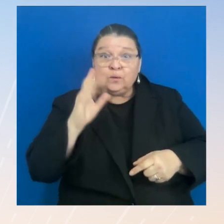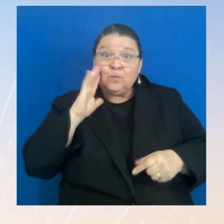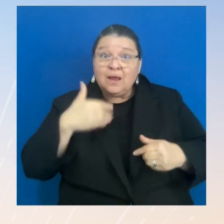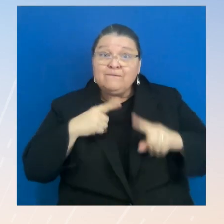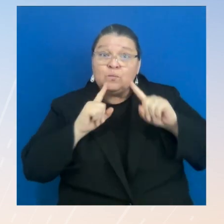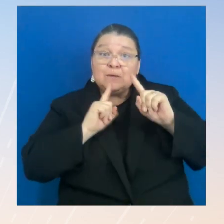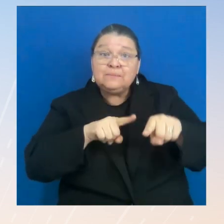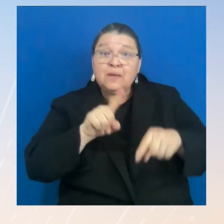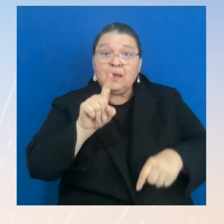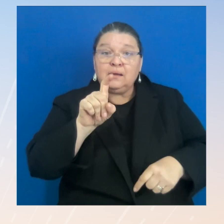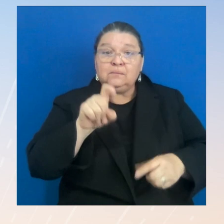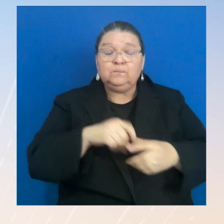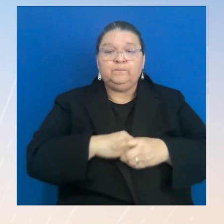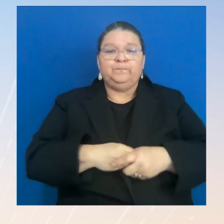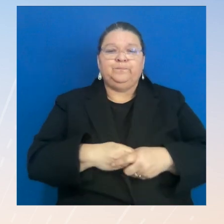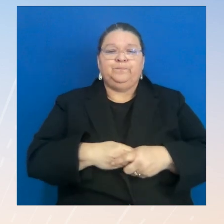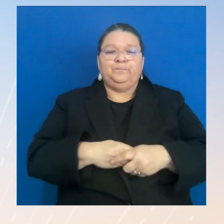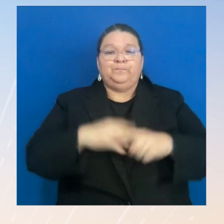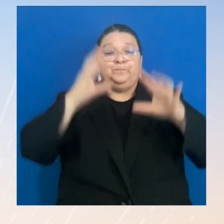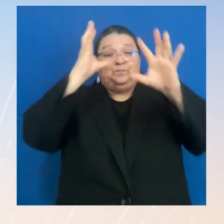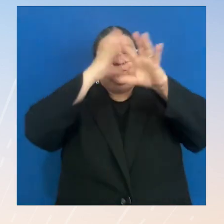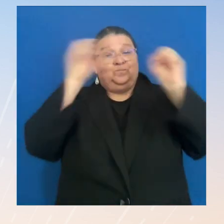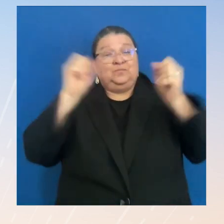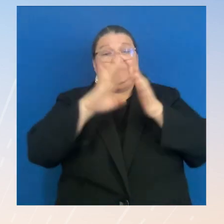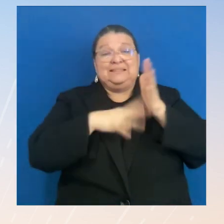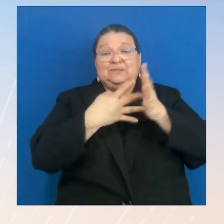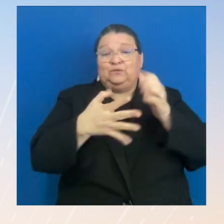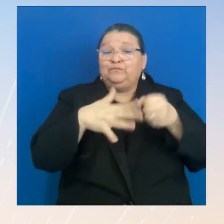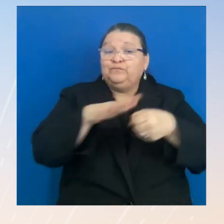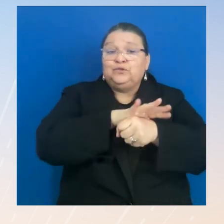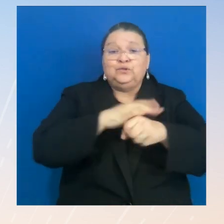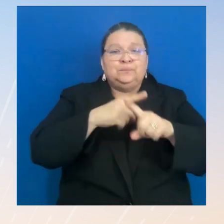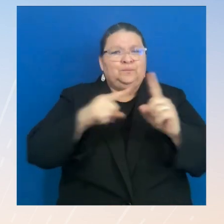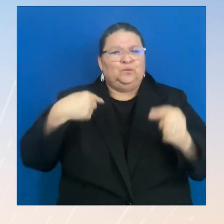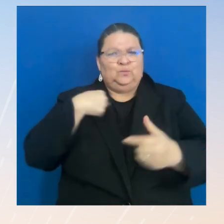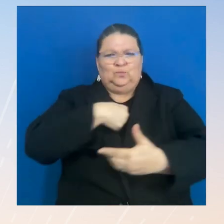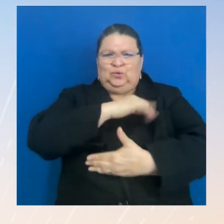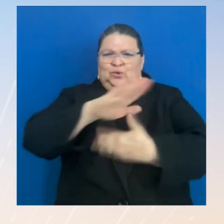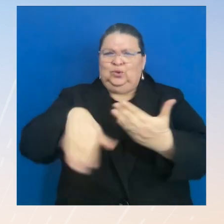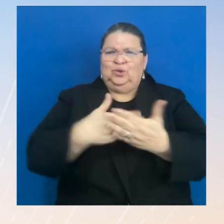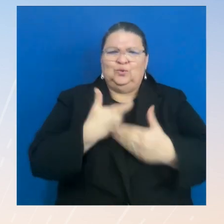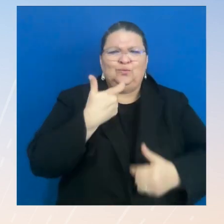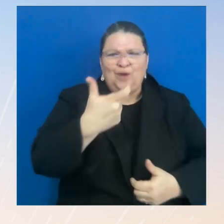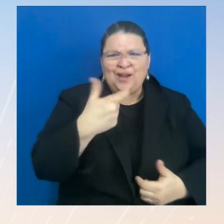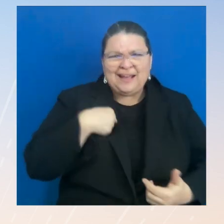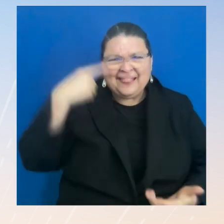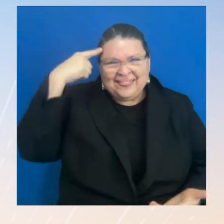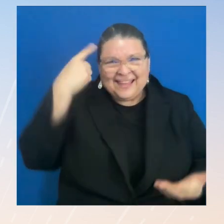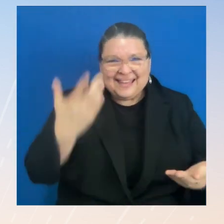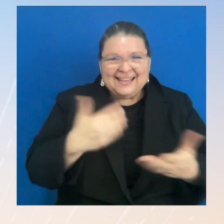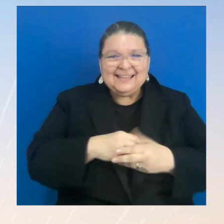he'll certainly be watching as we all will be. He gave a very powerful -- President Zelenskyy gave a very powerful set of remarks today